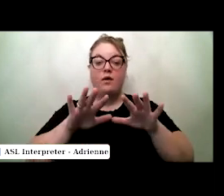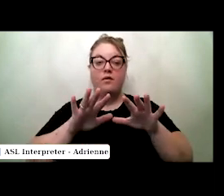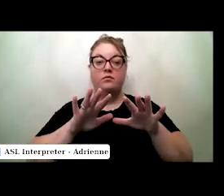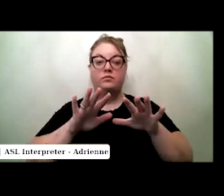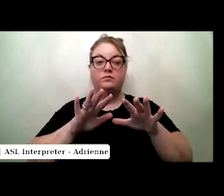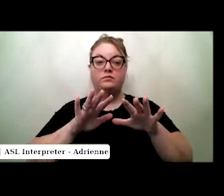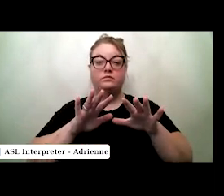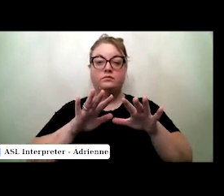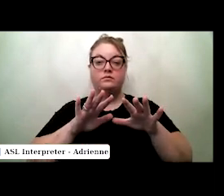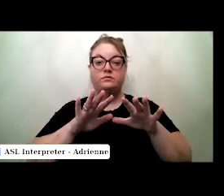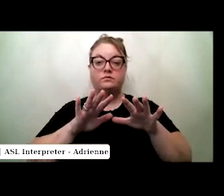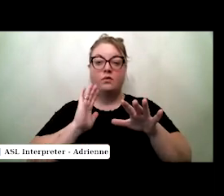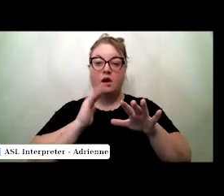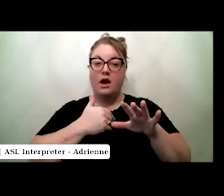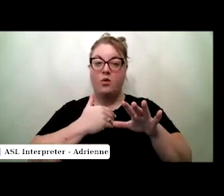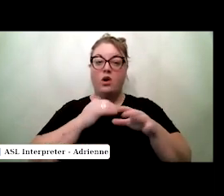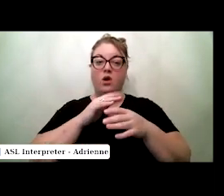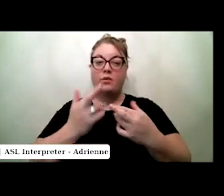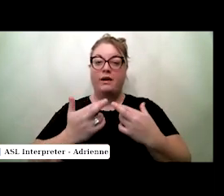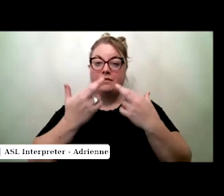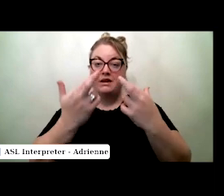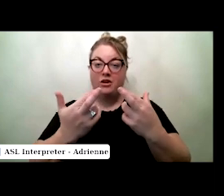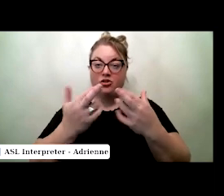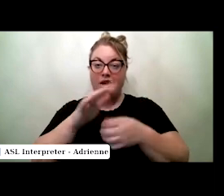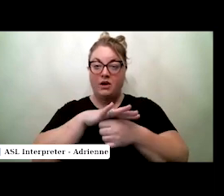Our recommendation areas. We highlight.